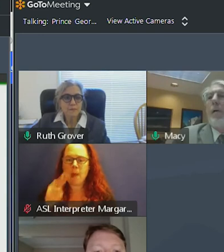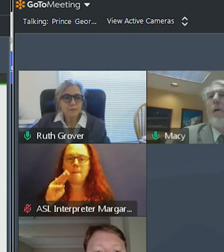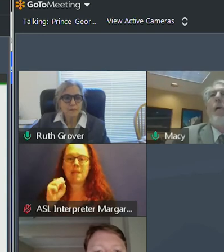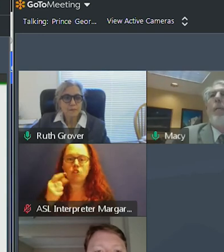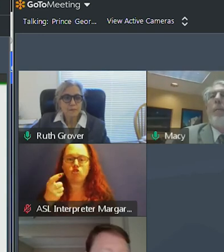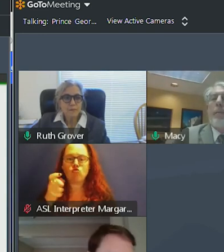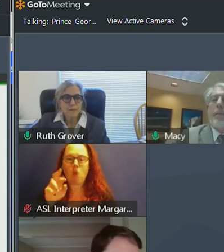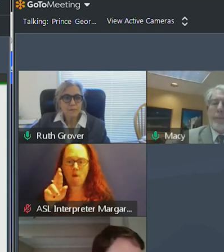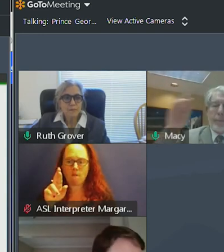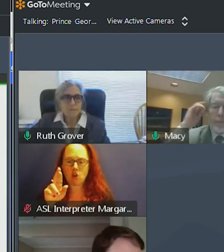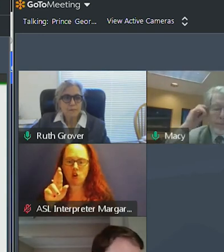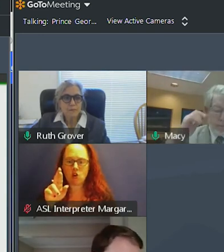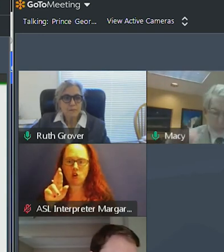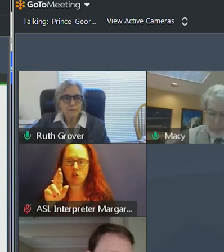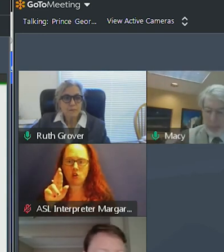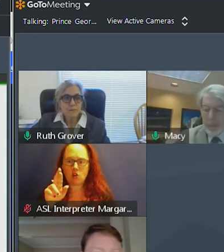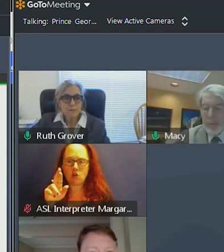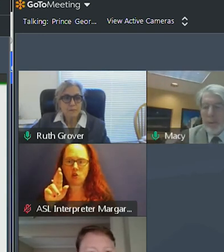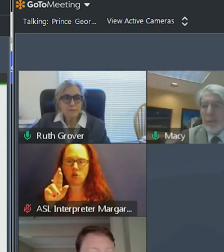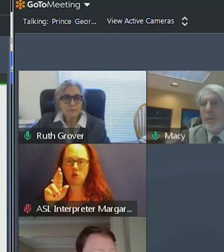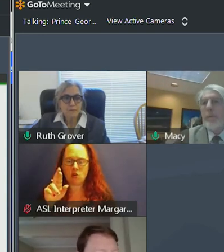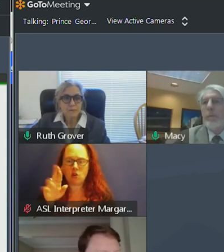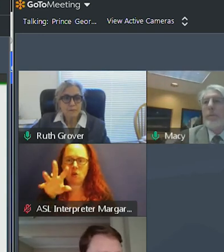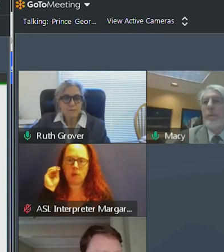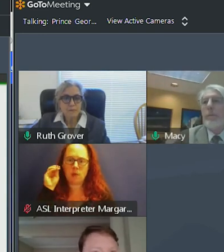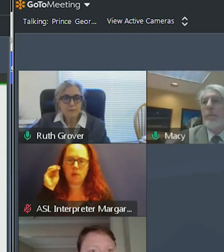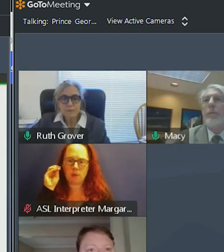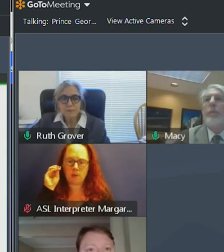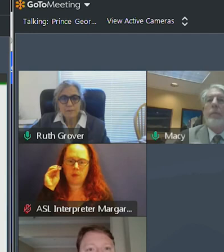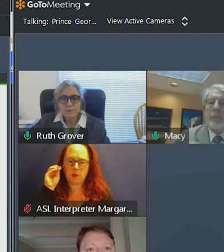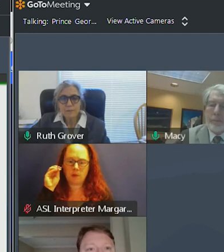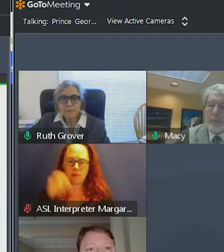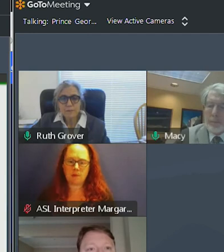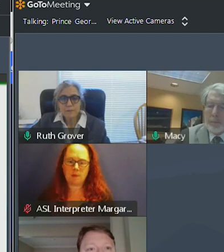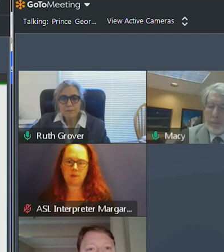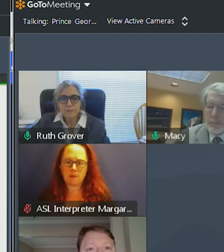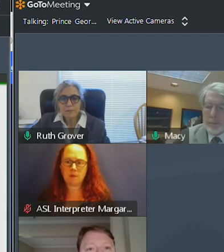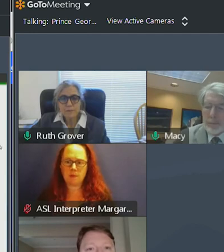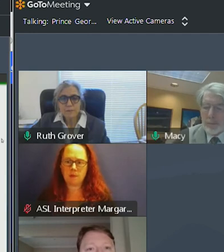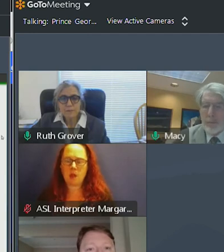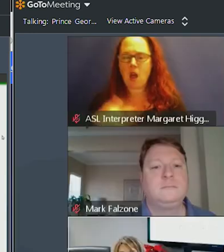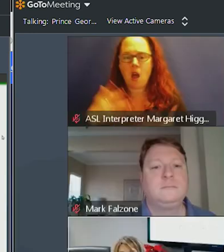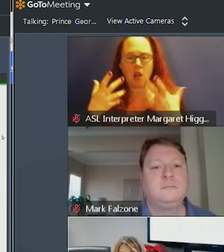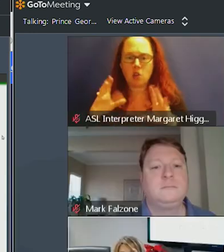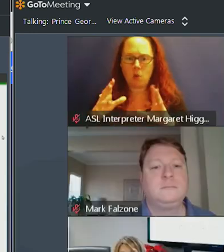Okay. So we need Ms. Grover. You can sign off. Okay. Because I don't want our interpreter to have too many people